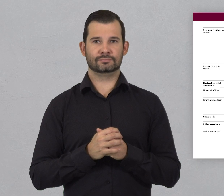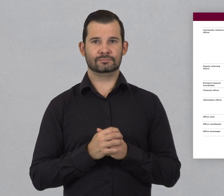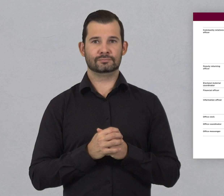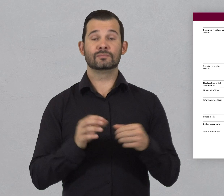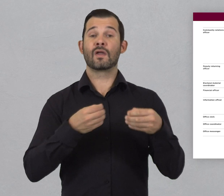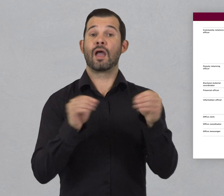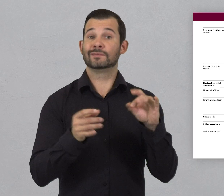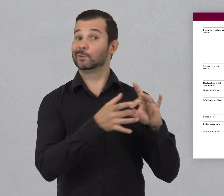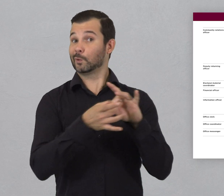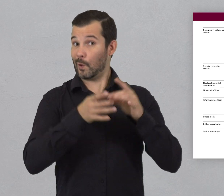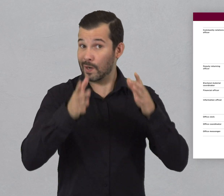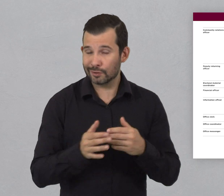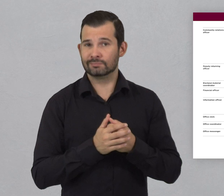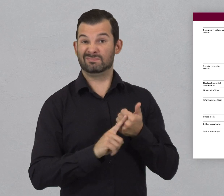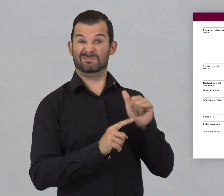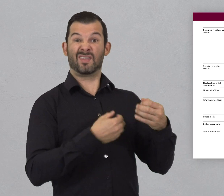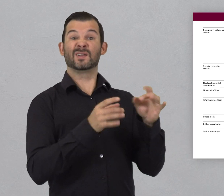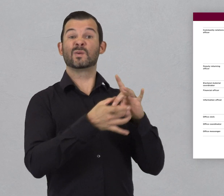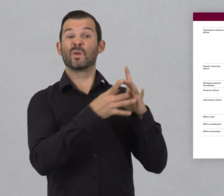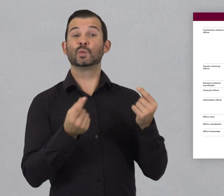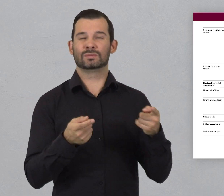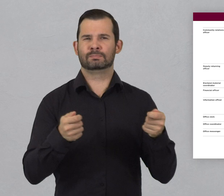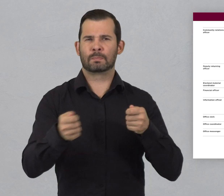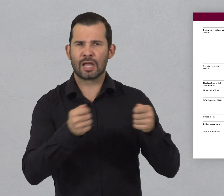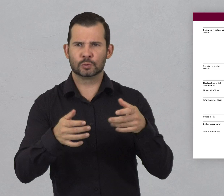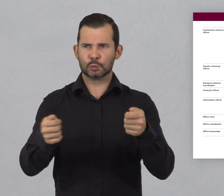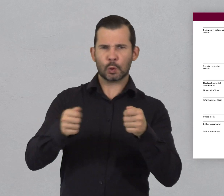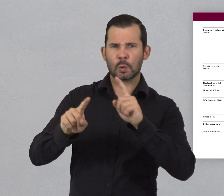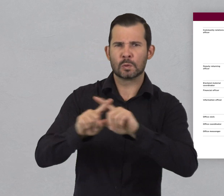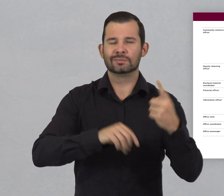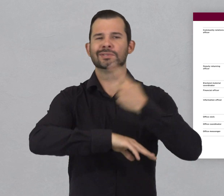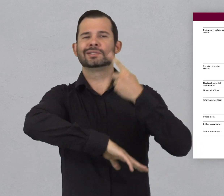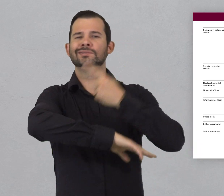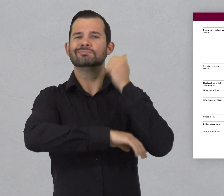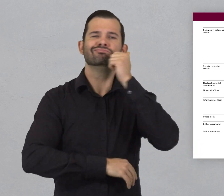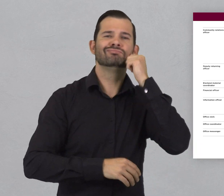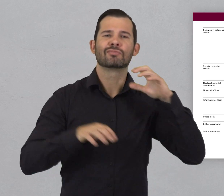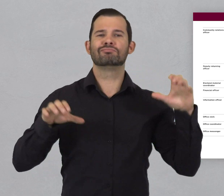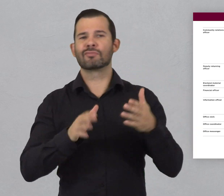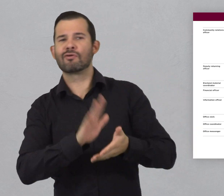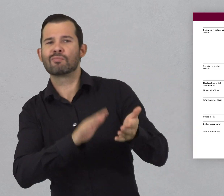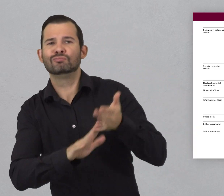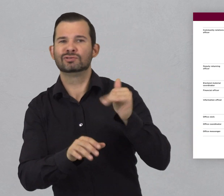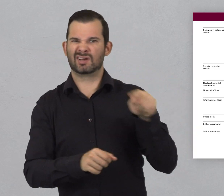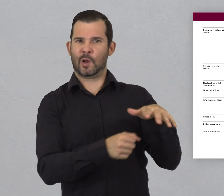Office coordinator: The office coordinator manages and controls day-to-day operations